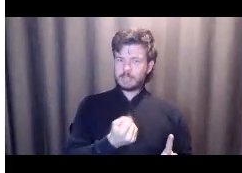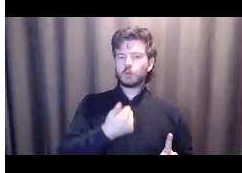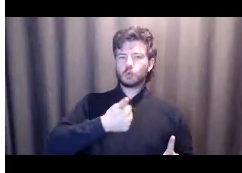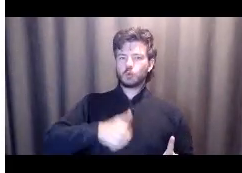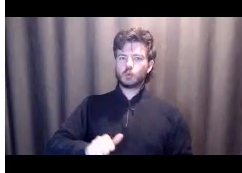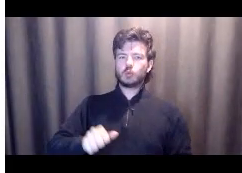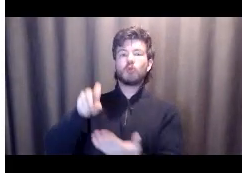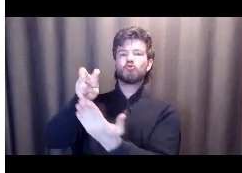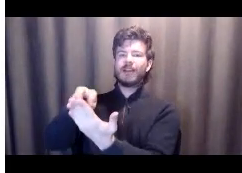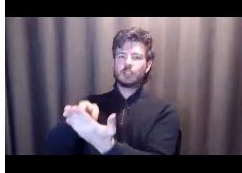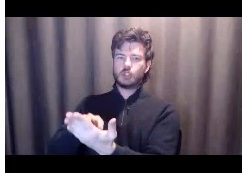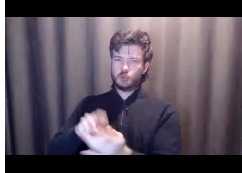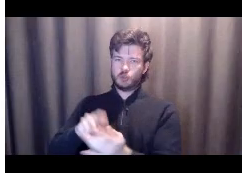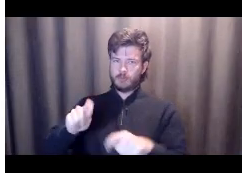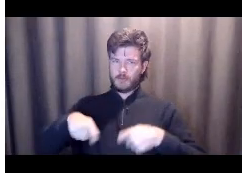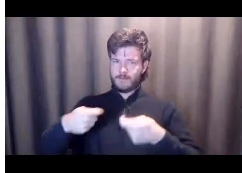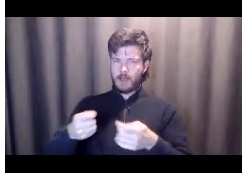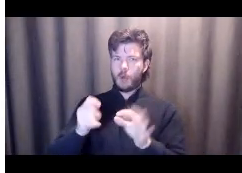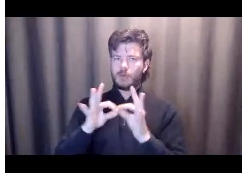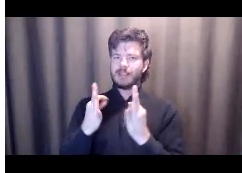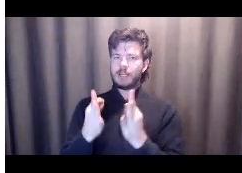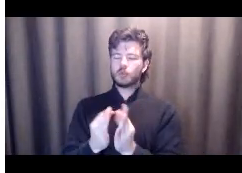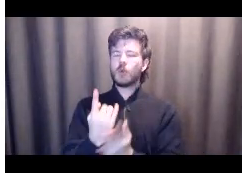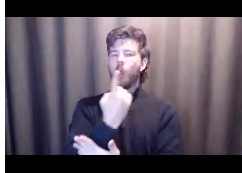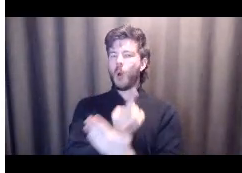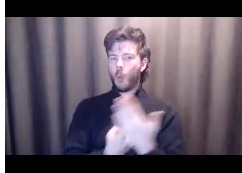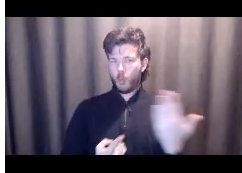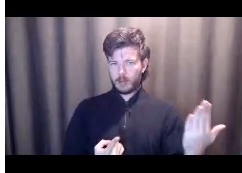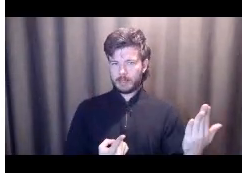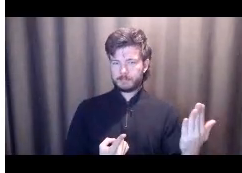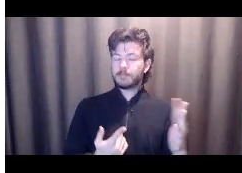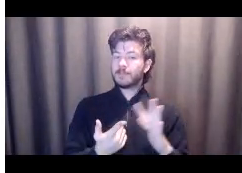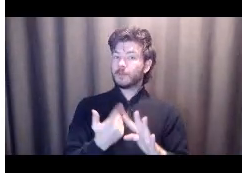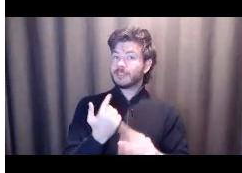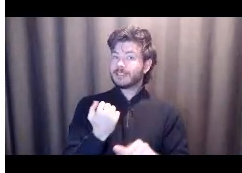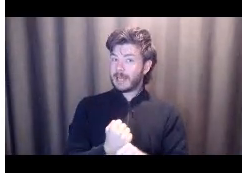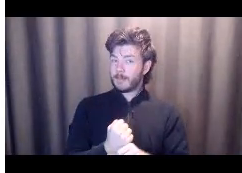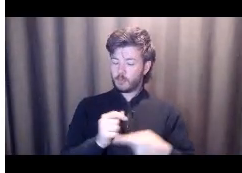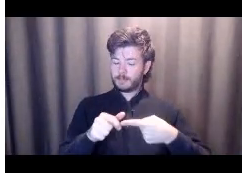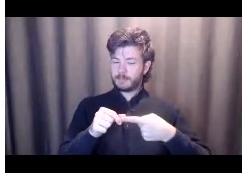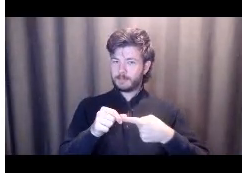These include specialist disability accommodation,